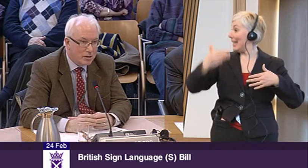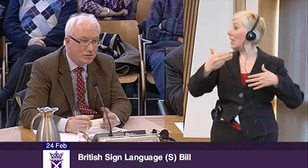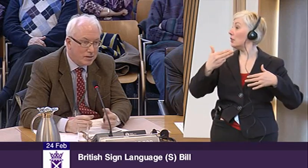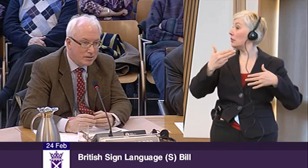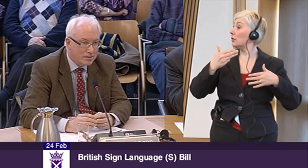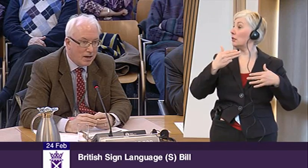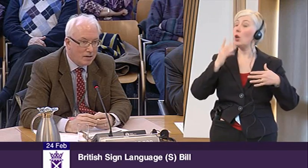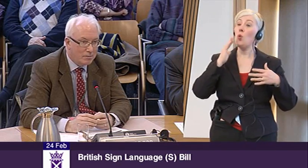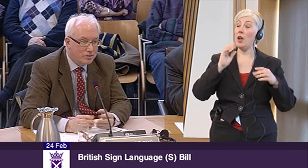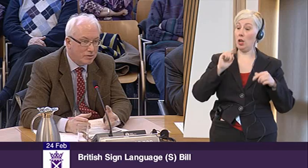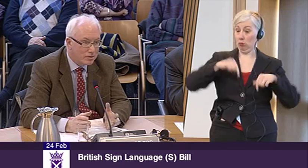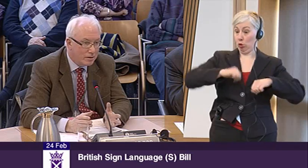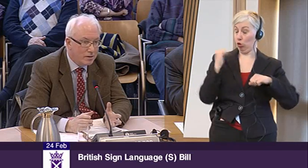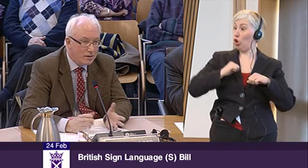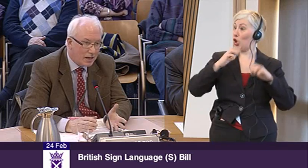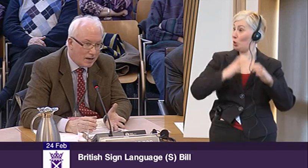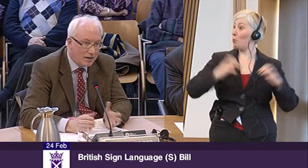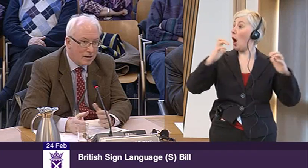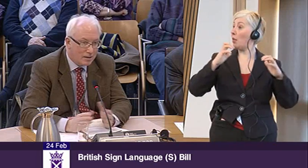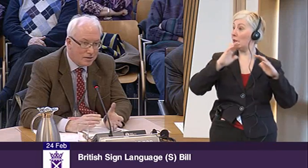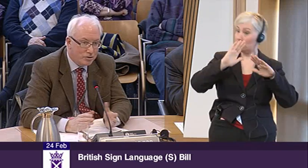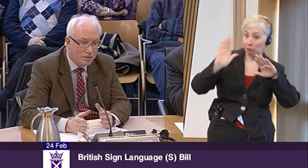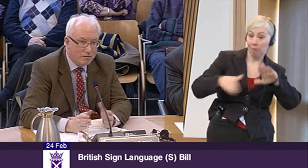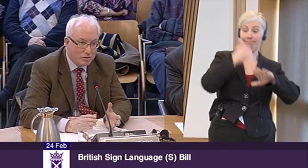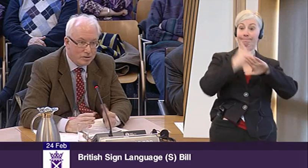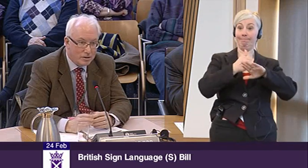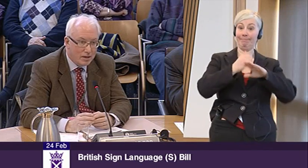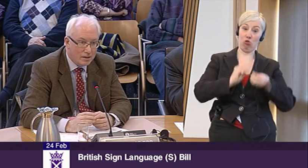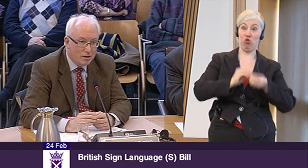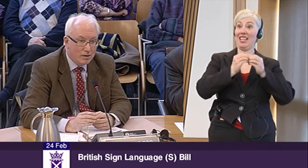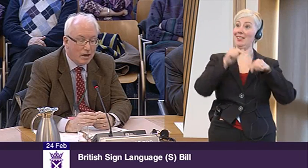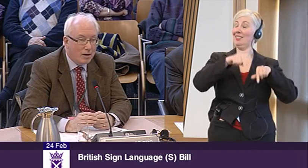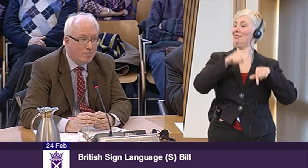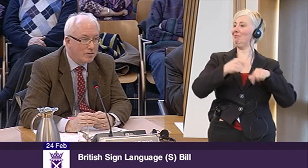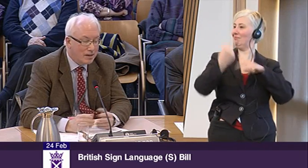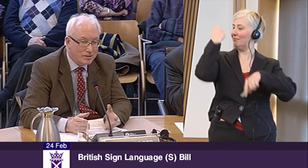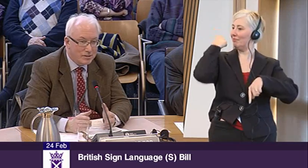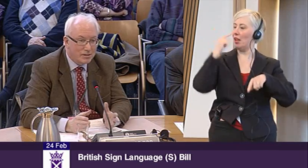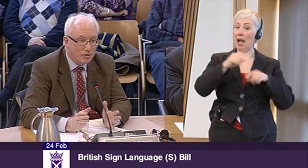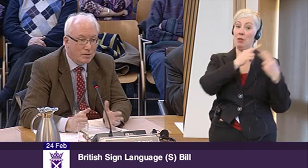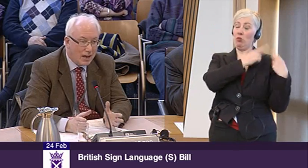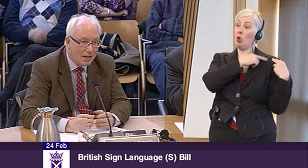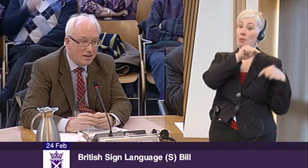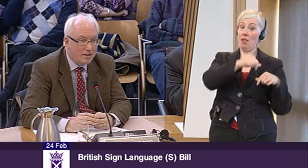the Scottish Parliament was created. Now he has responsibility for Scotland’s languages.